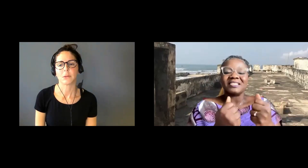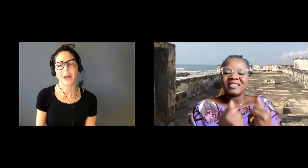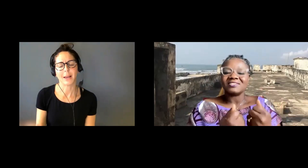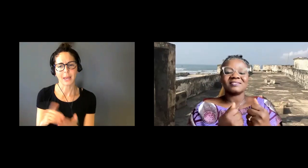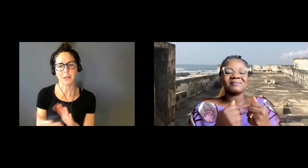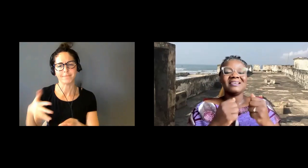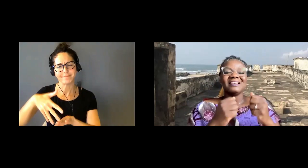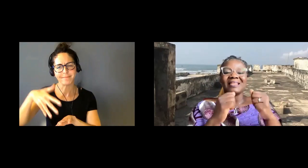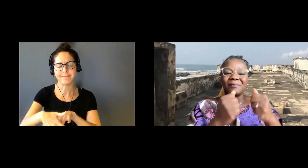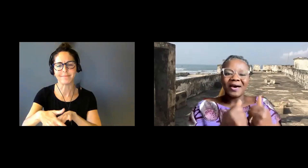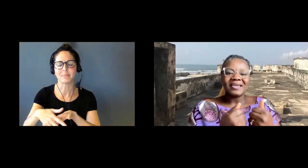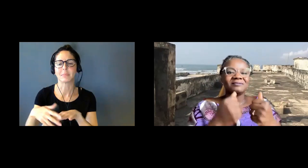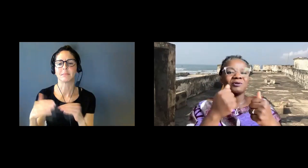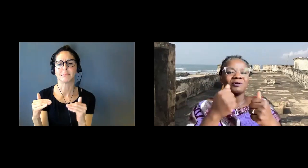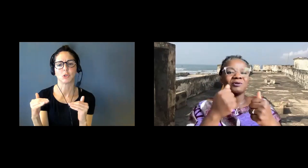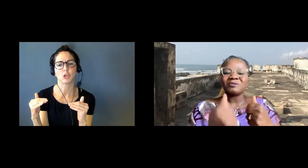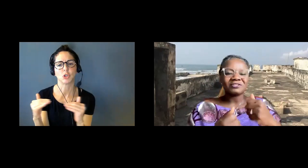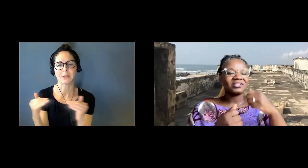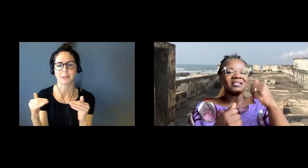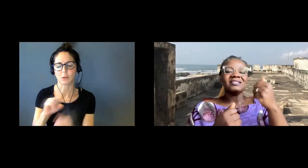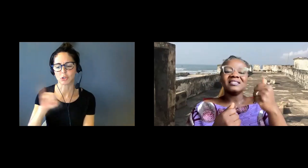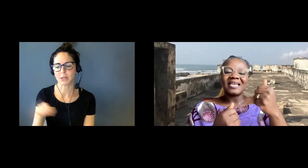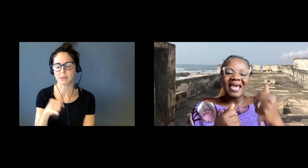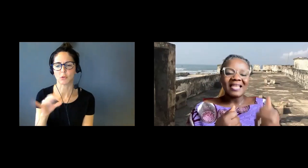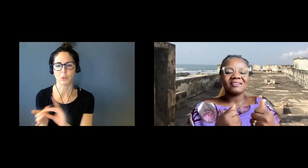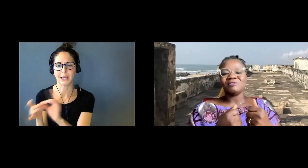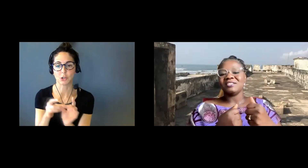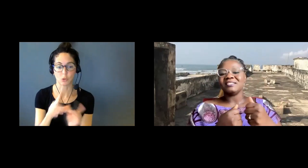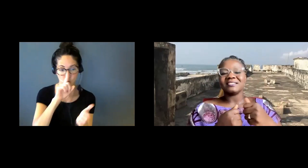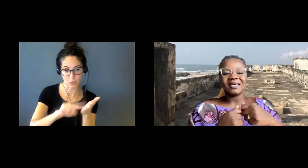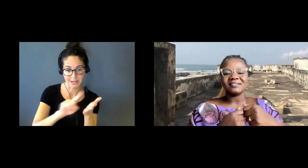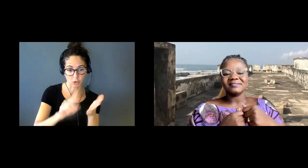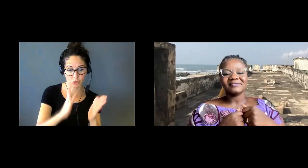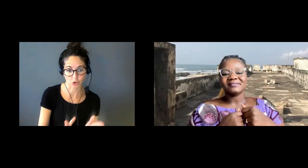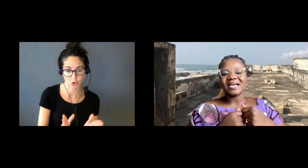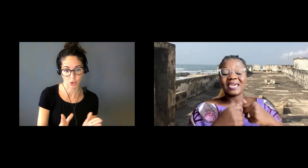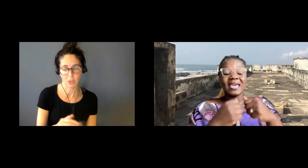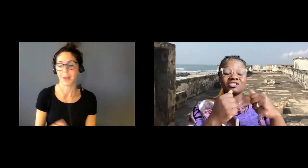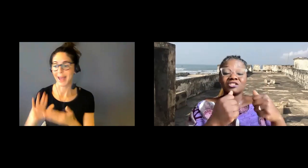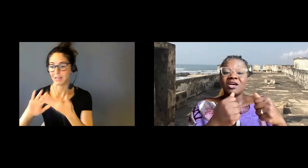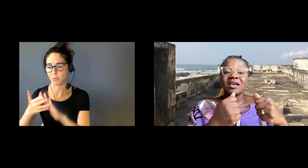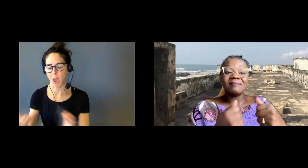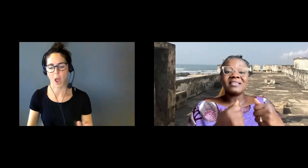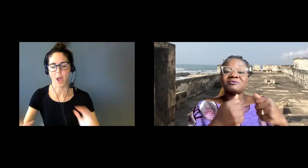relationship that binds both the researchers and the community together. I can't just come in,